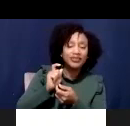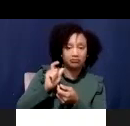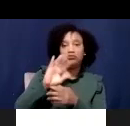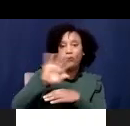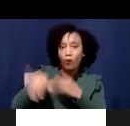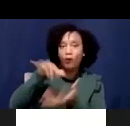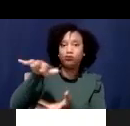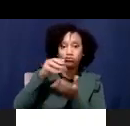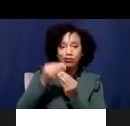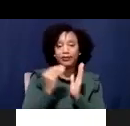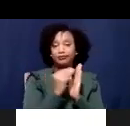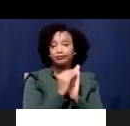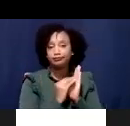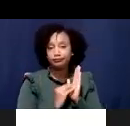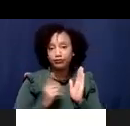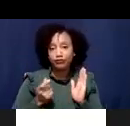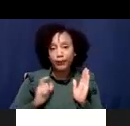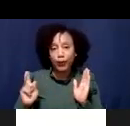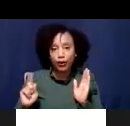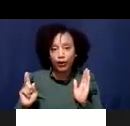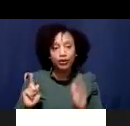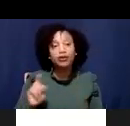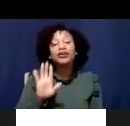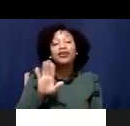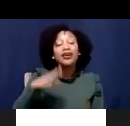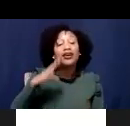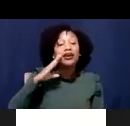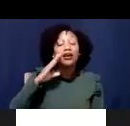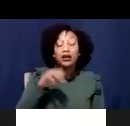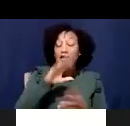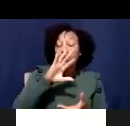A reminder that the income budget must exactly match the expense budget,